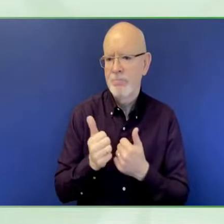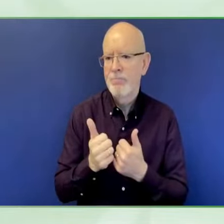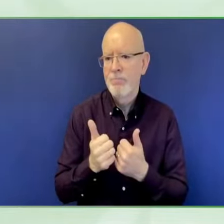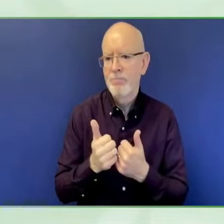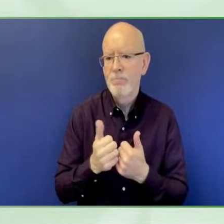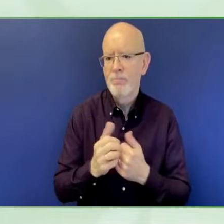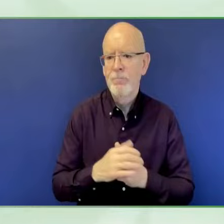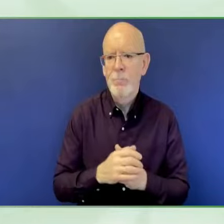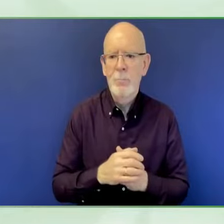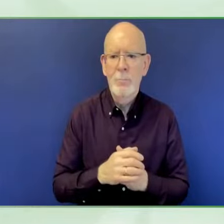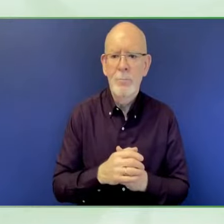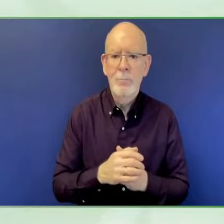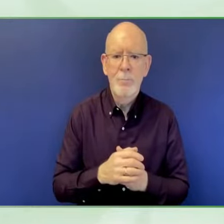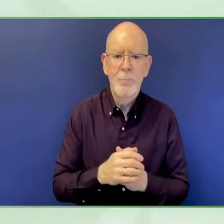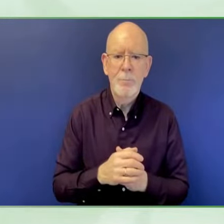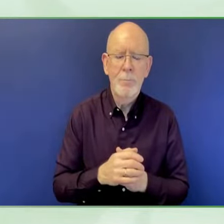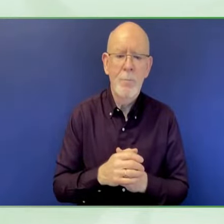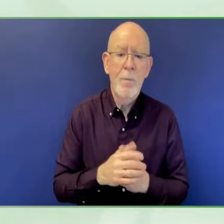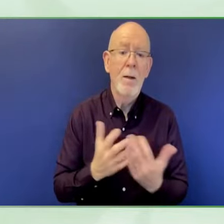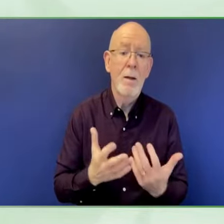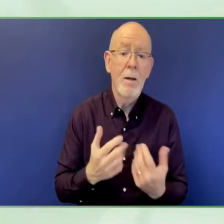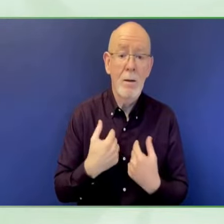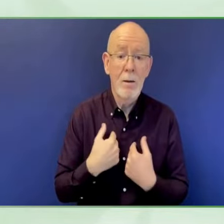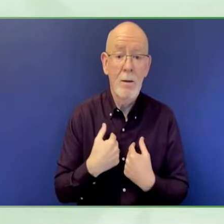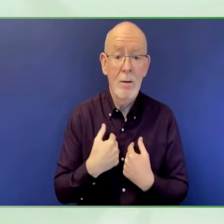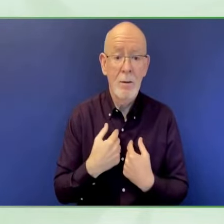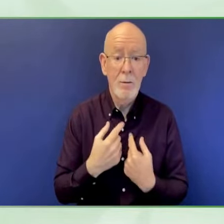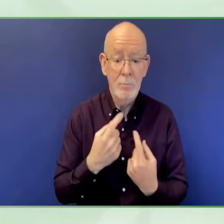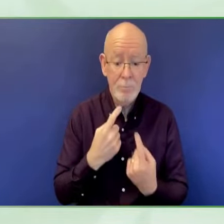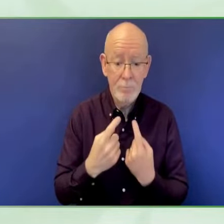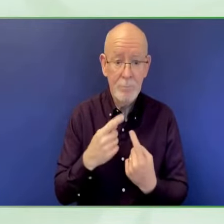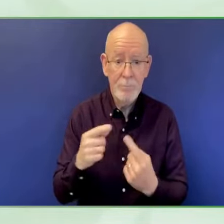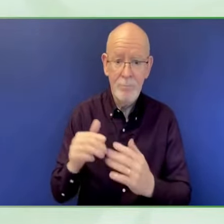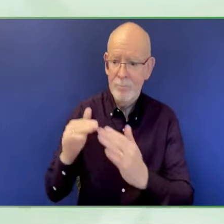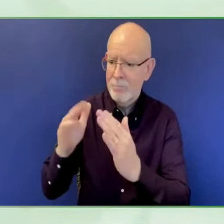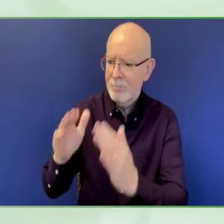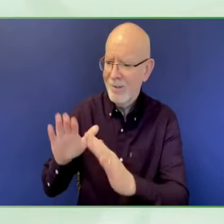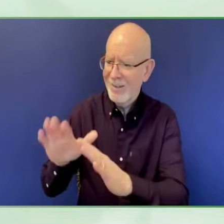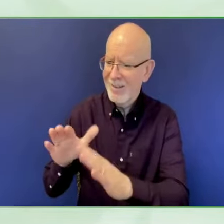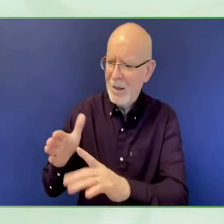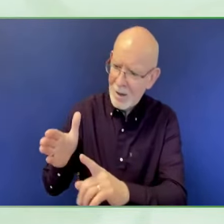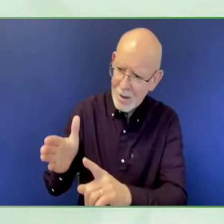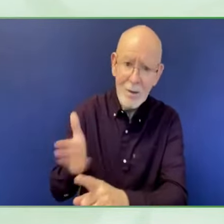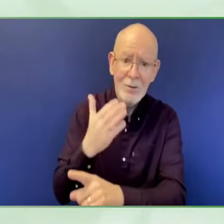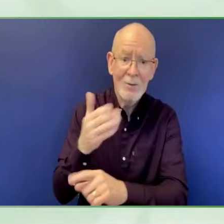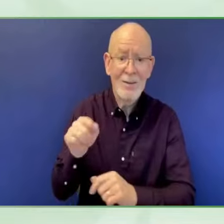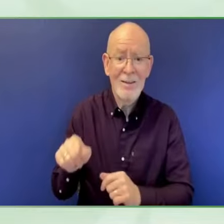have to look at what we mean by institutionalisation.